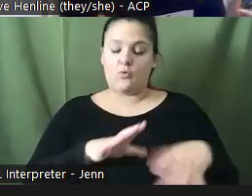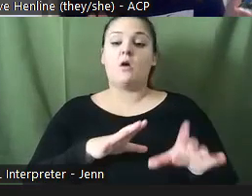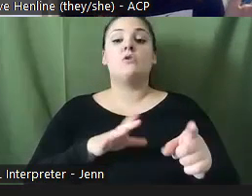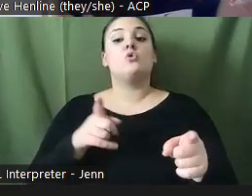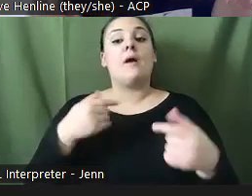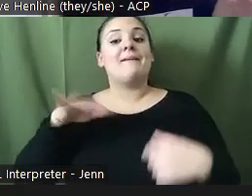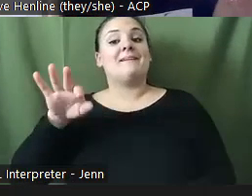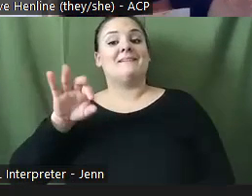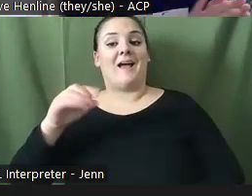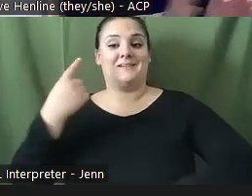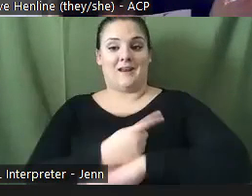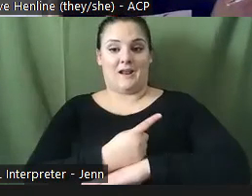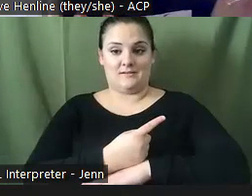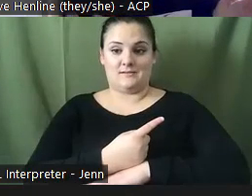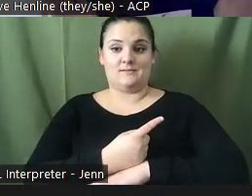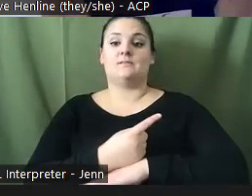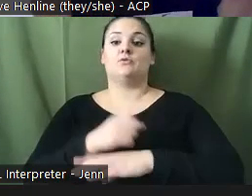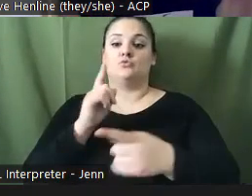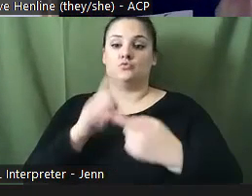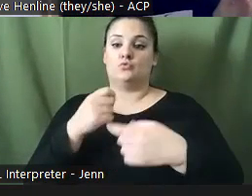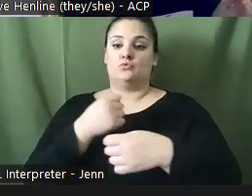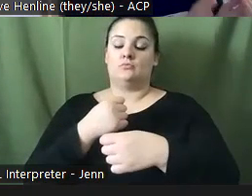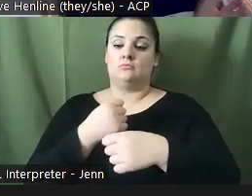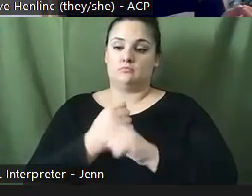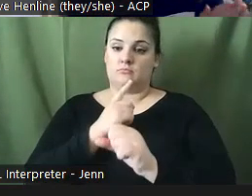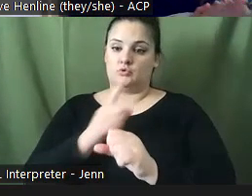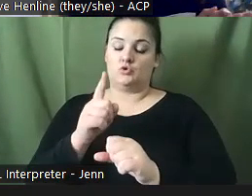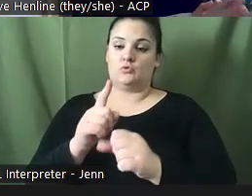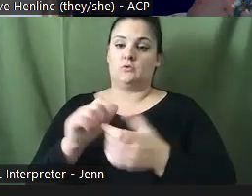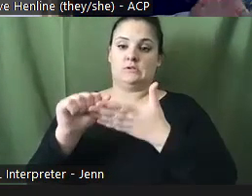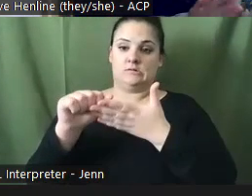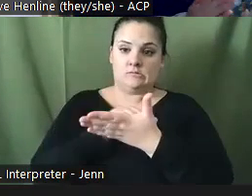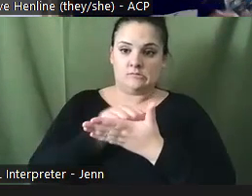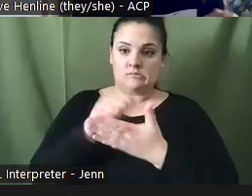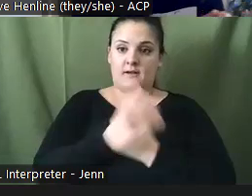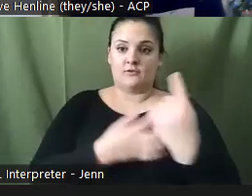window to have those records redacted, from 90 days prior to your program enrollment.